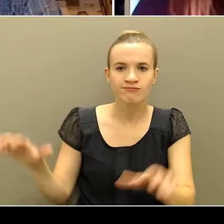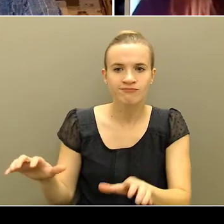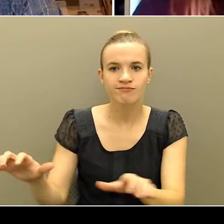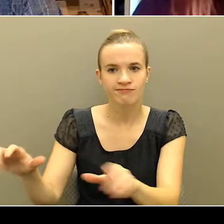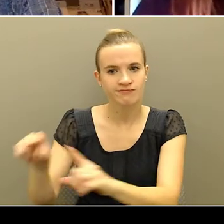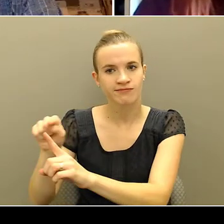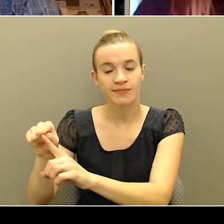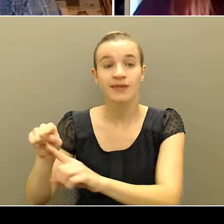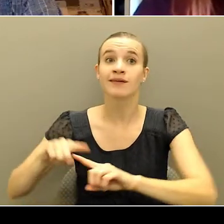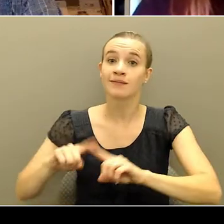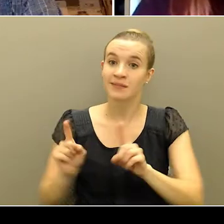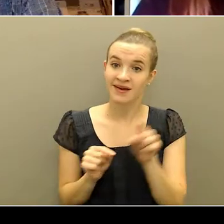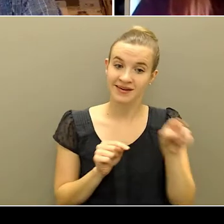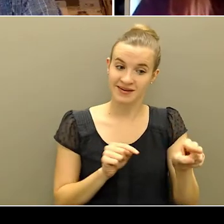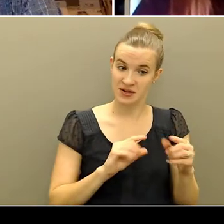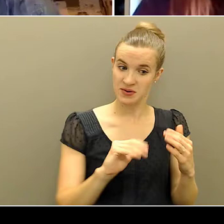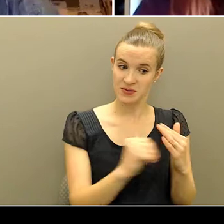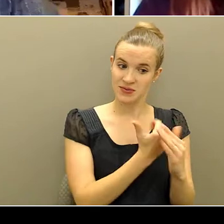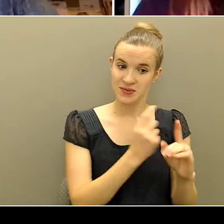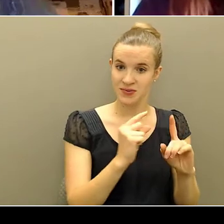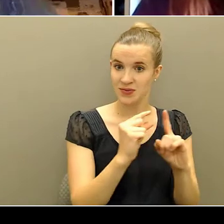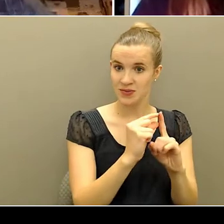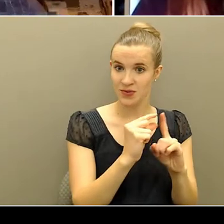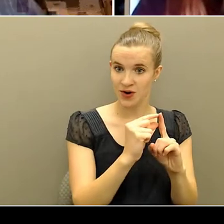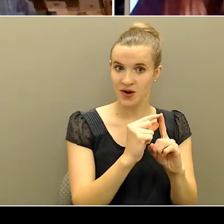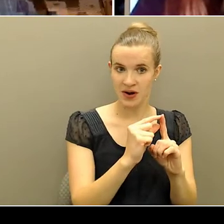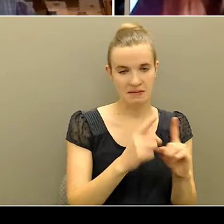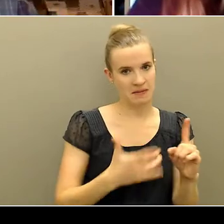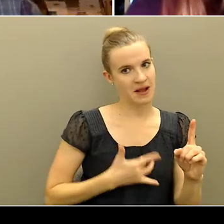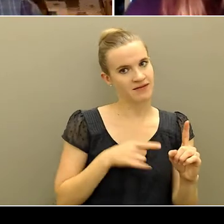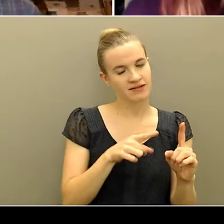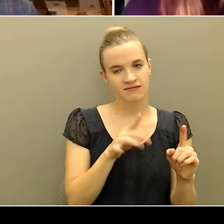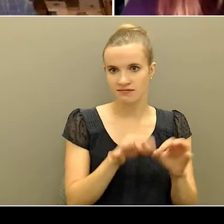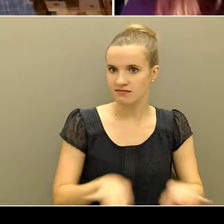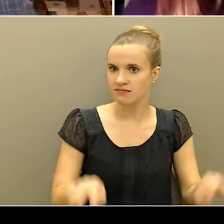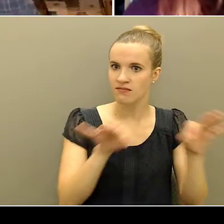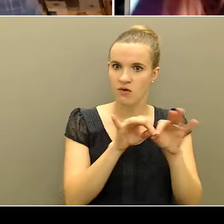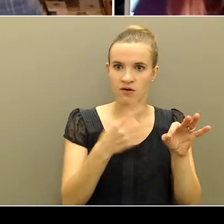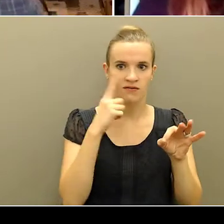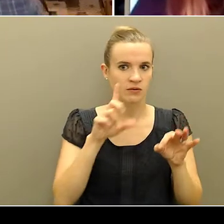still I feel like really important to the movement which is Inclusion. So,